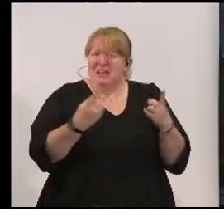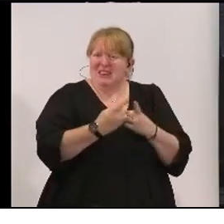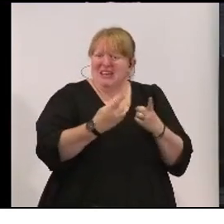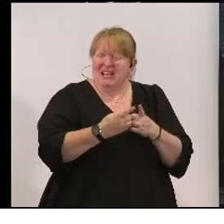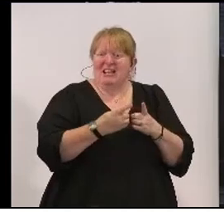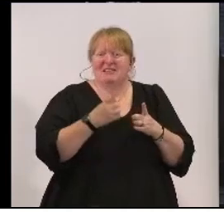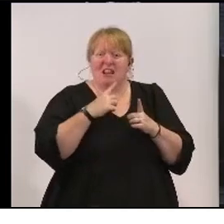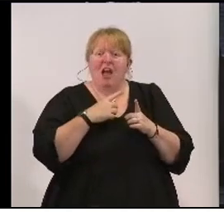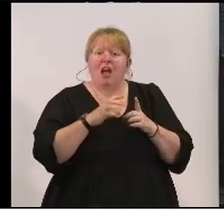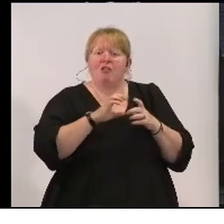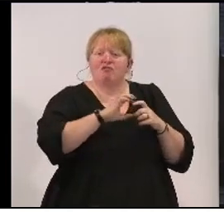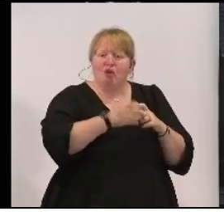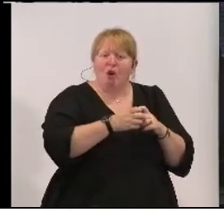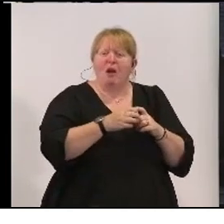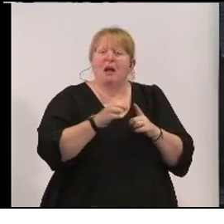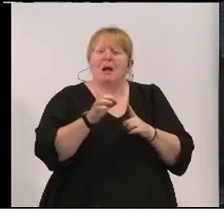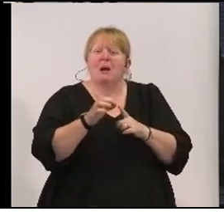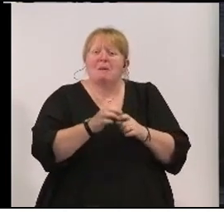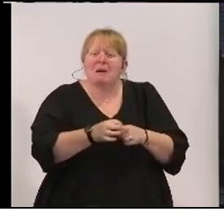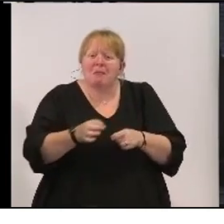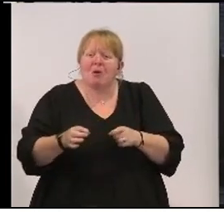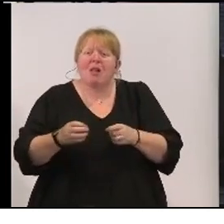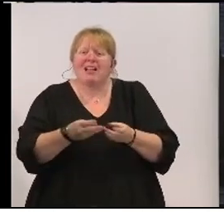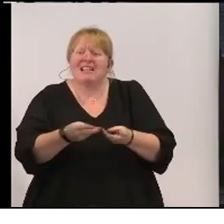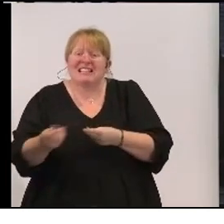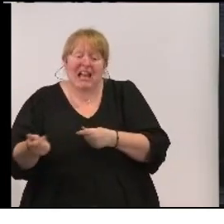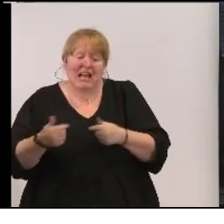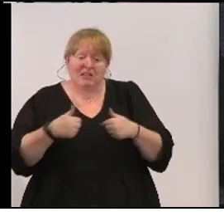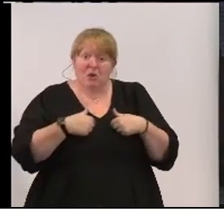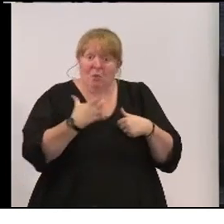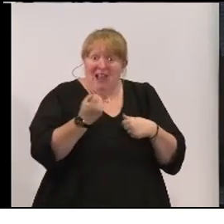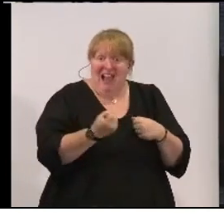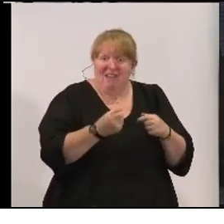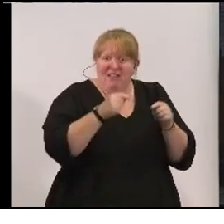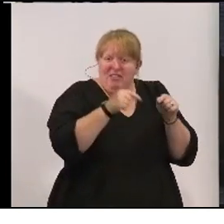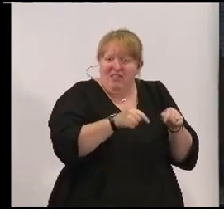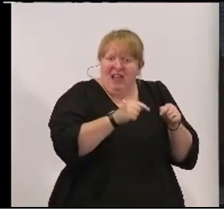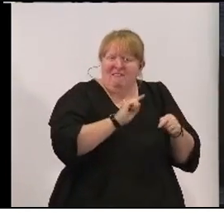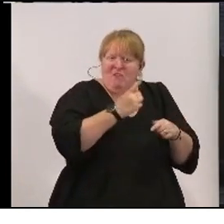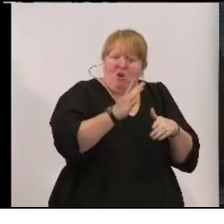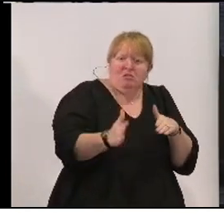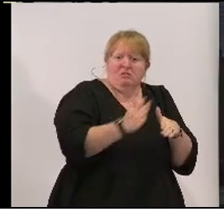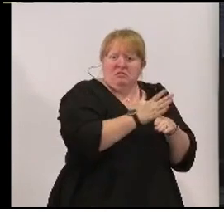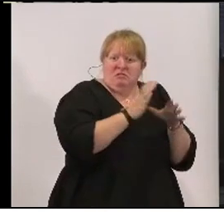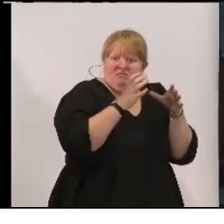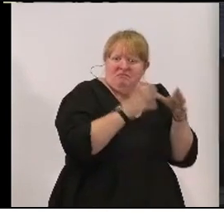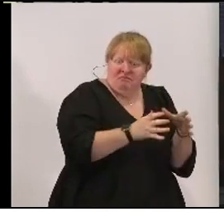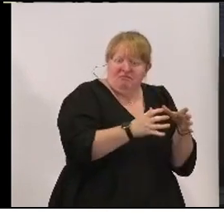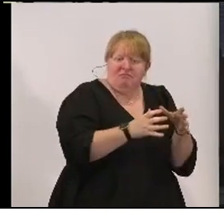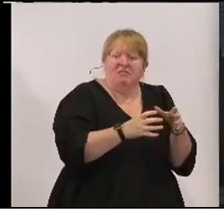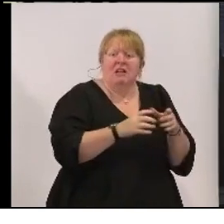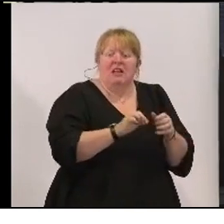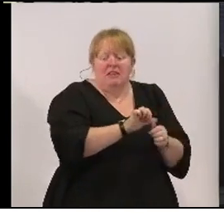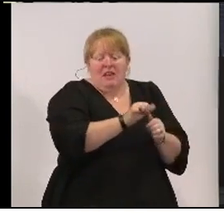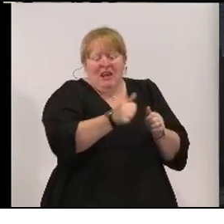pebbles and sands we talked about it feels like we've got the big rocks in place. The pebbles are in place and now we're starting to put the sand in the pot and,